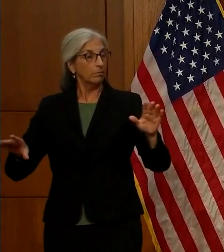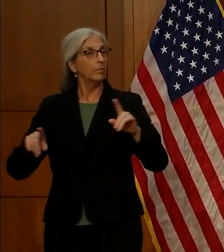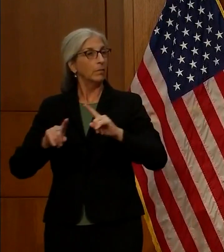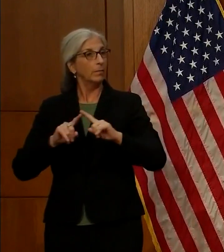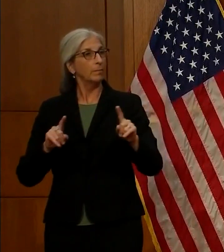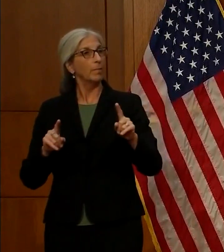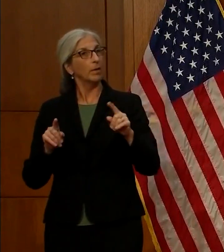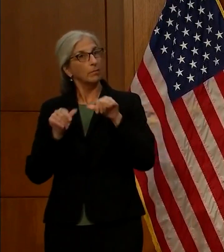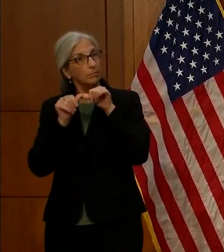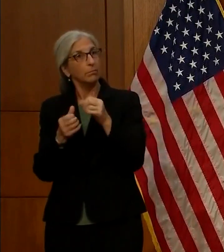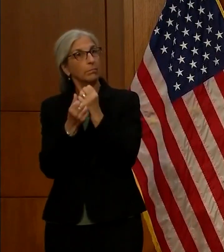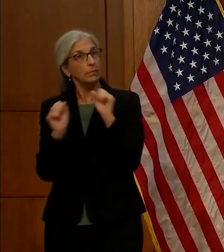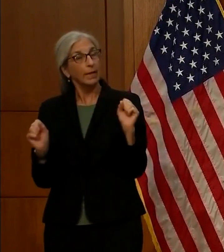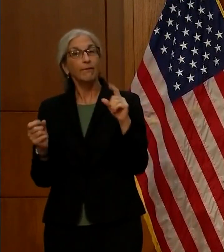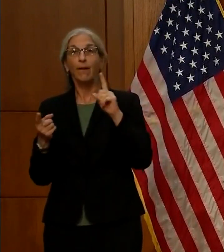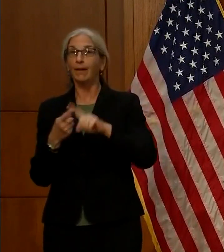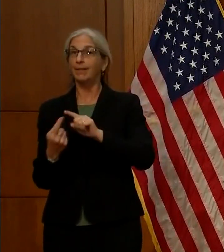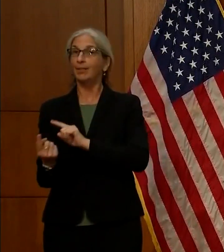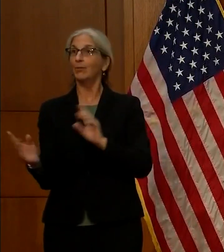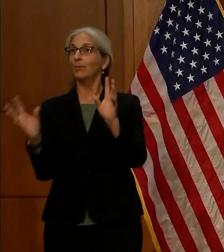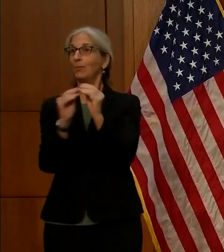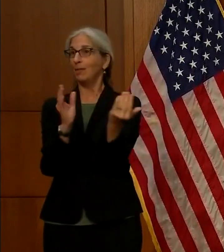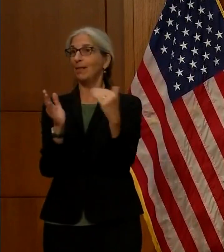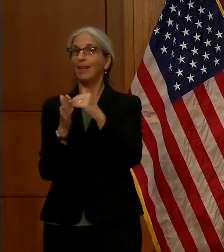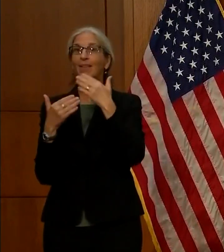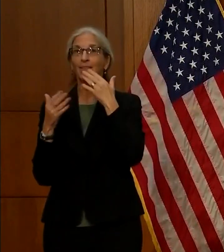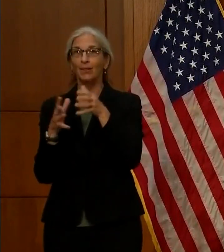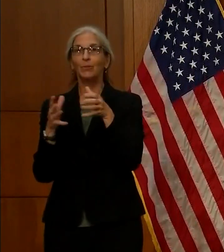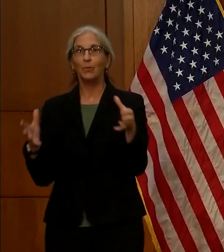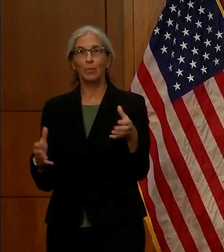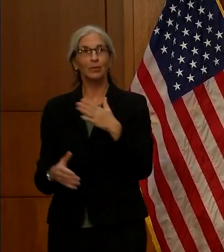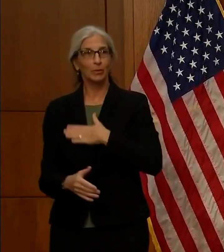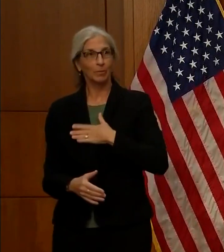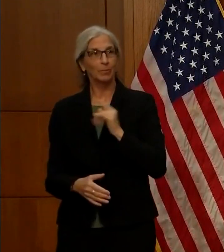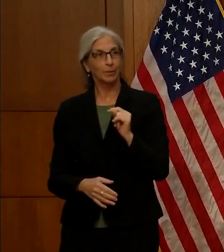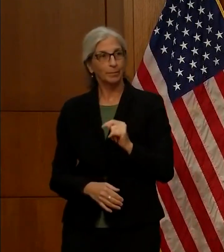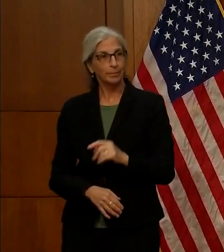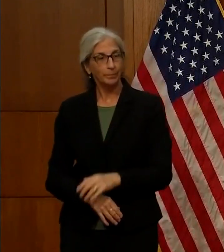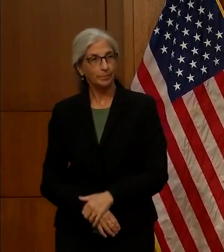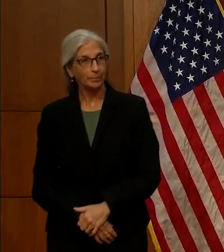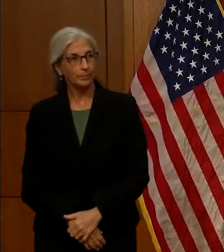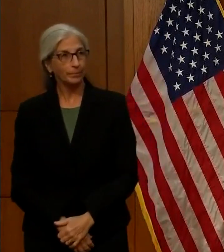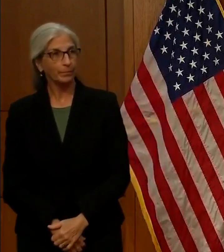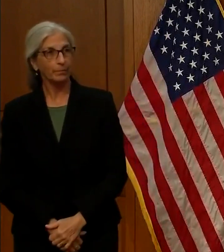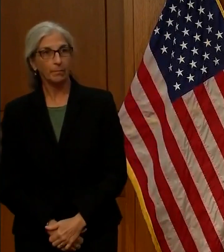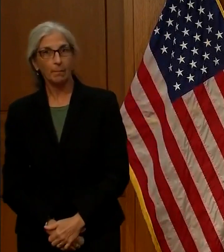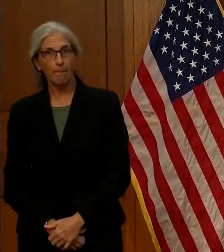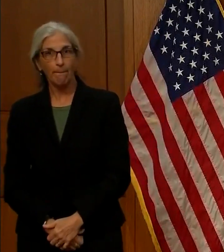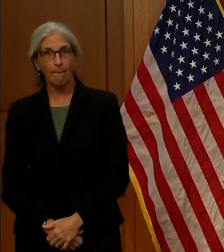WILL BE DEALING WITH THIS FALL BUT- STAY SAFE AND- INTO- WE